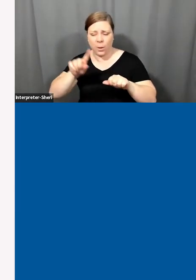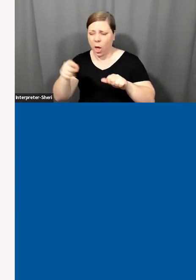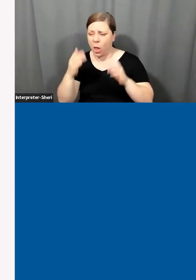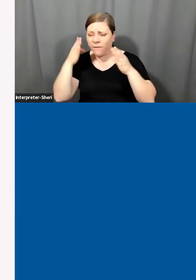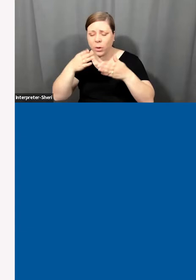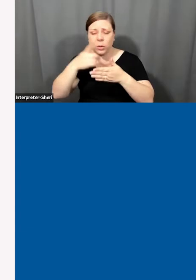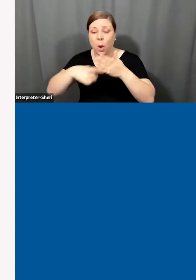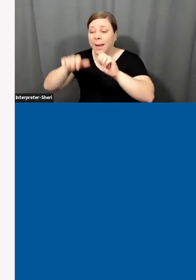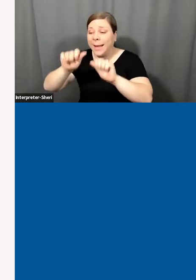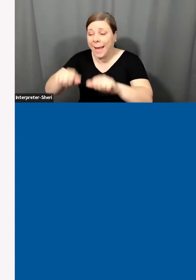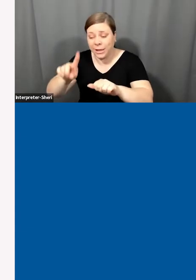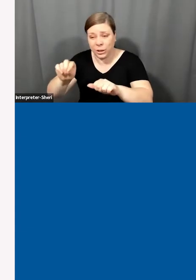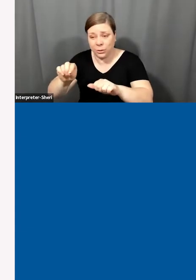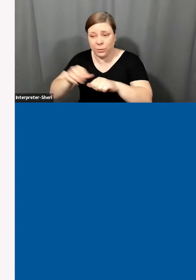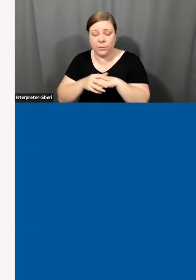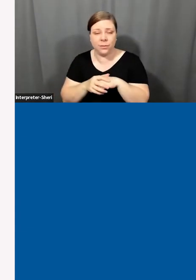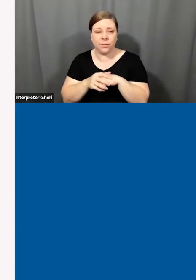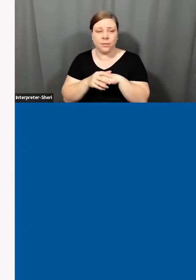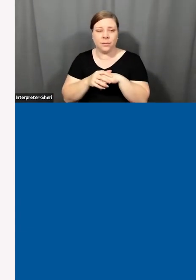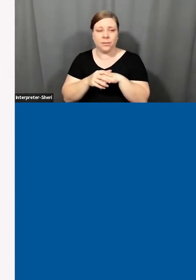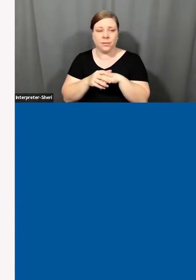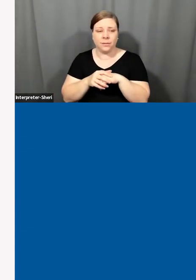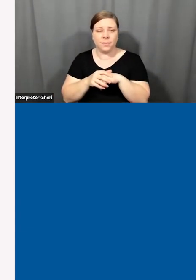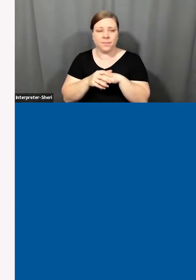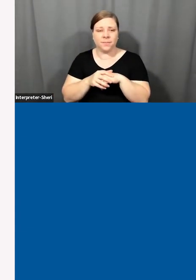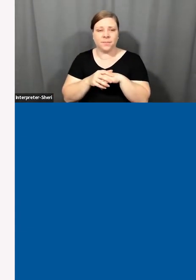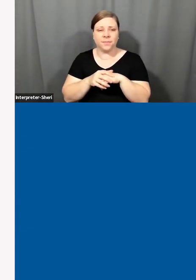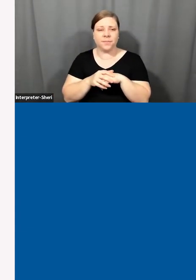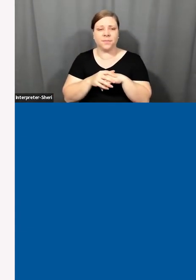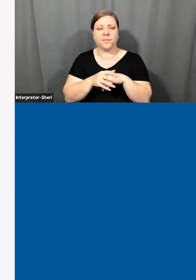where nobody tends to let us embrace the things we can't do